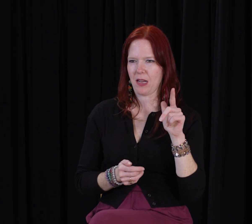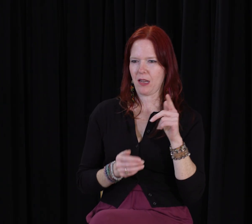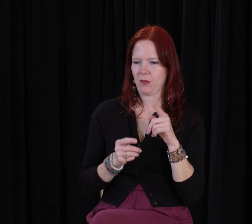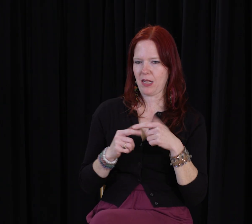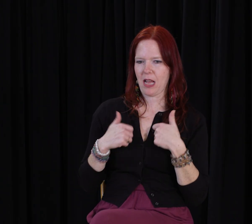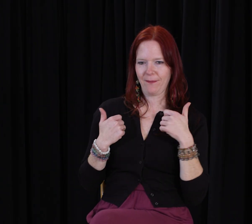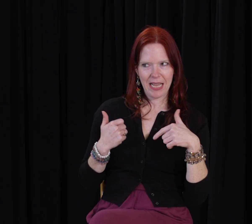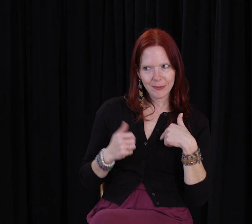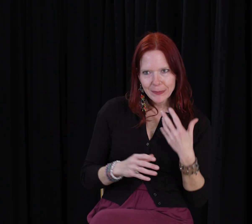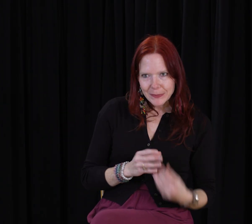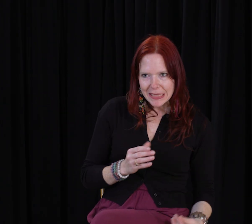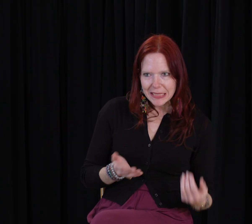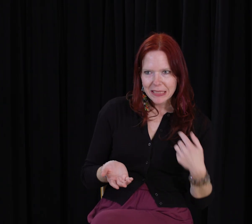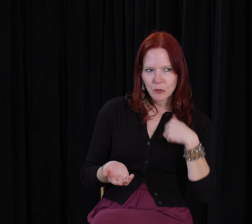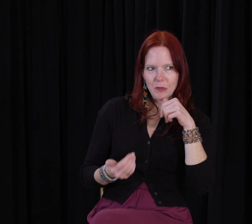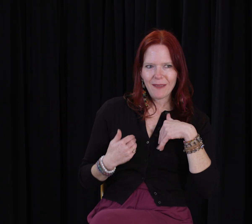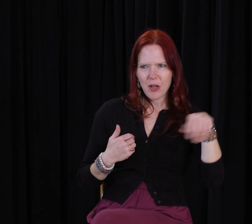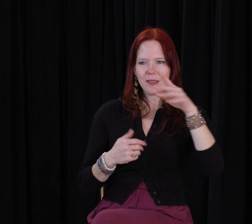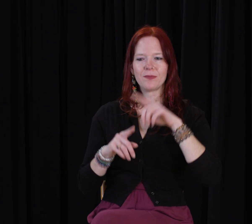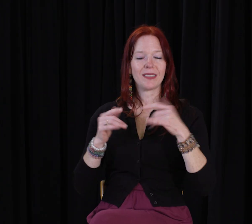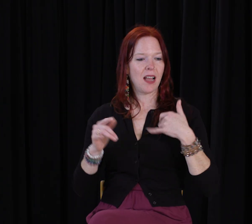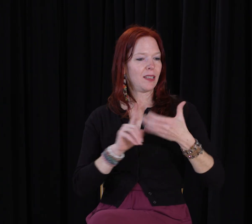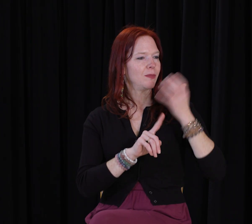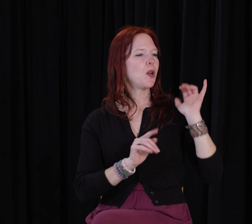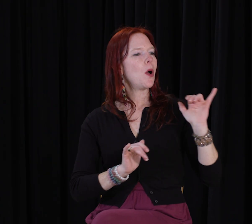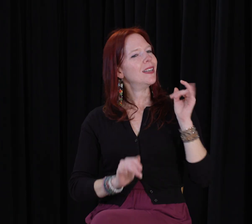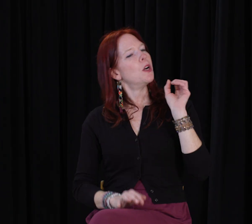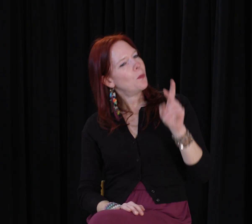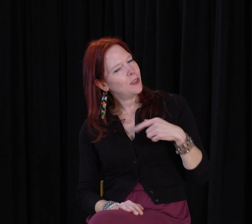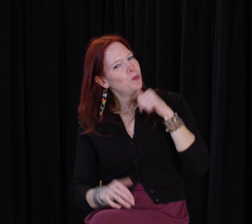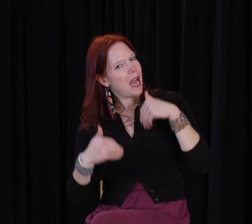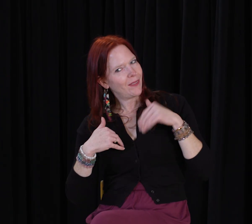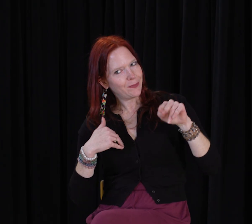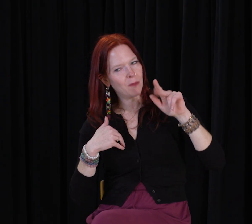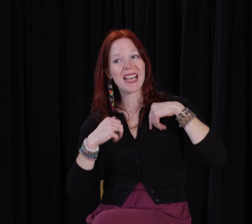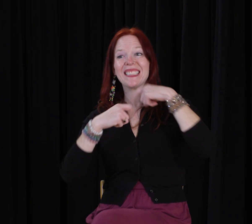manual to life that I was missing. But now that I’m unmasking, it feels like it’s okay for me not to have it.